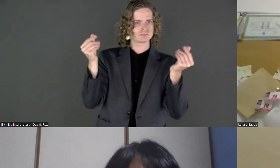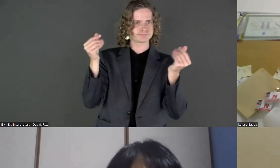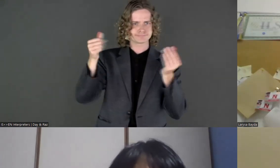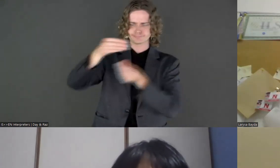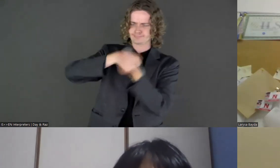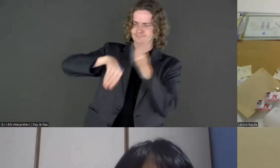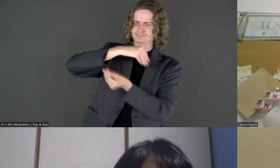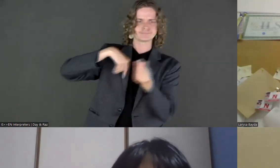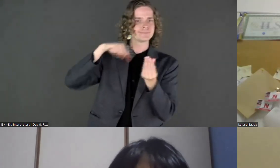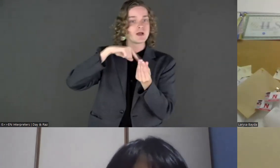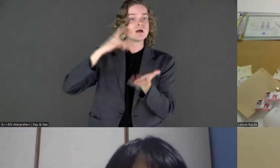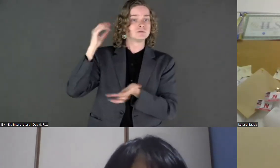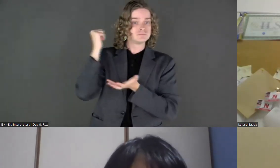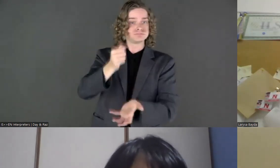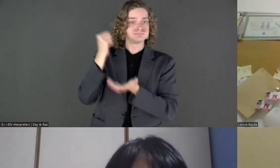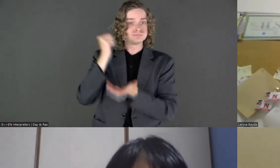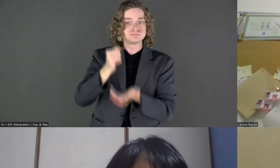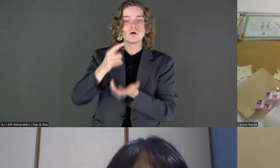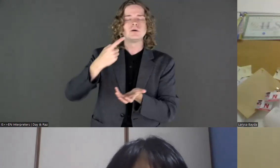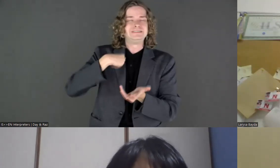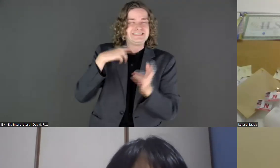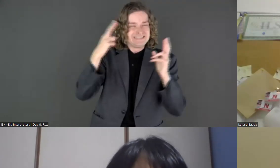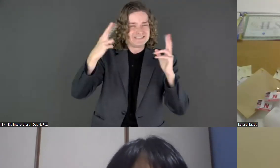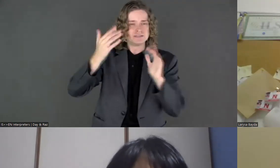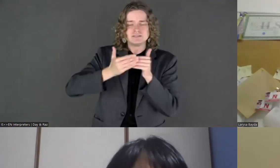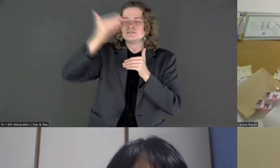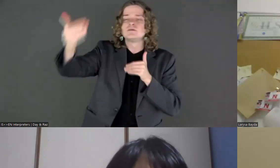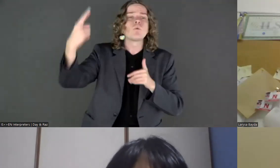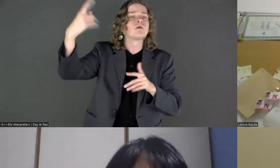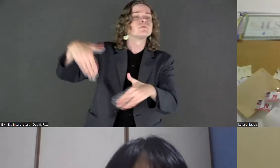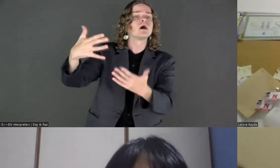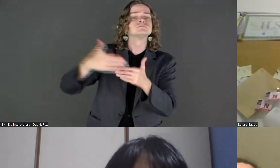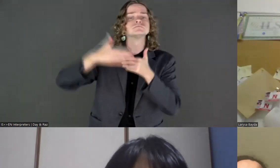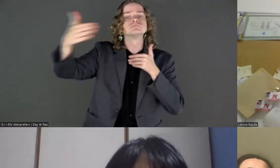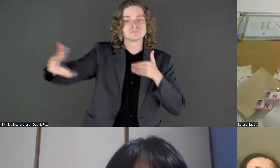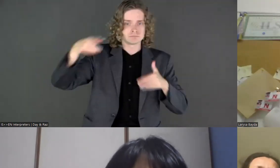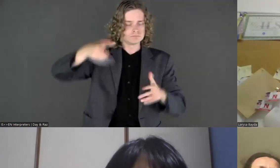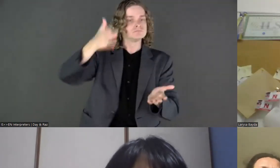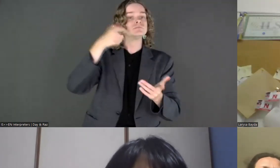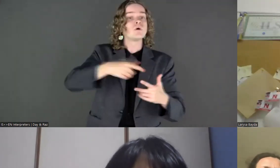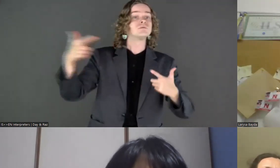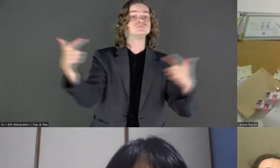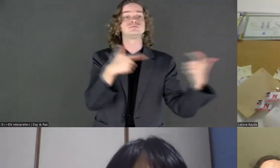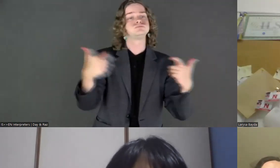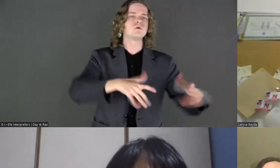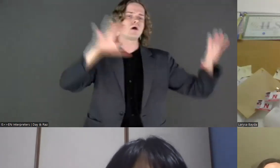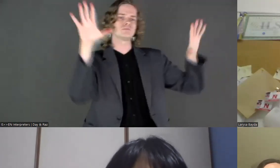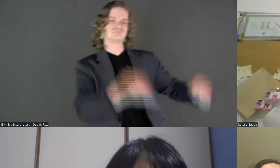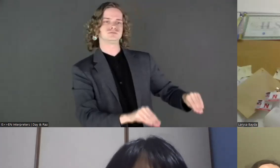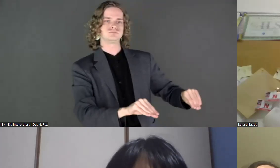and support, which is now given to Ukraine. But people who are working in the NGOs in the